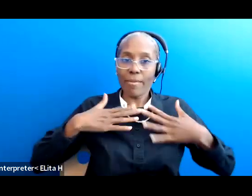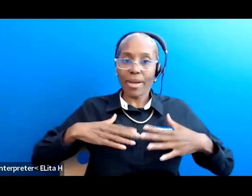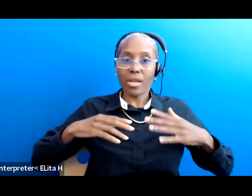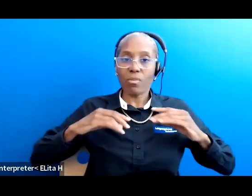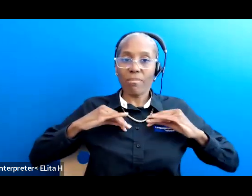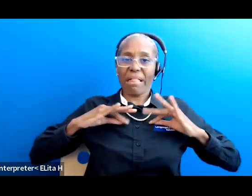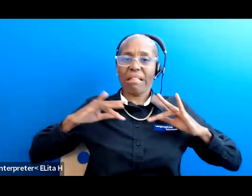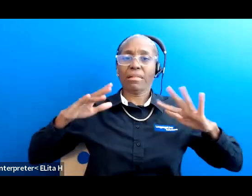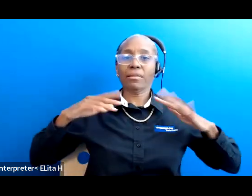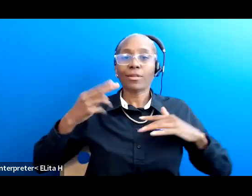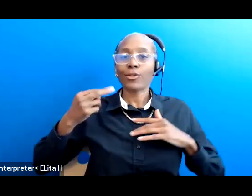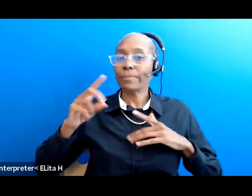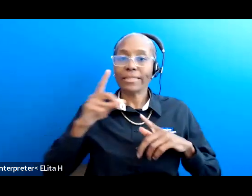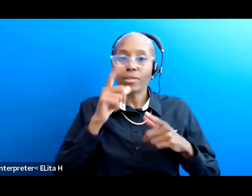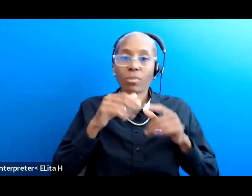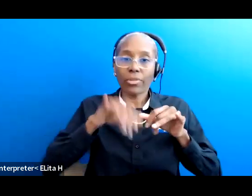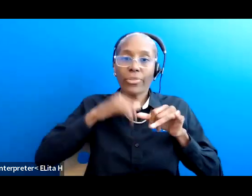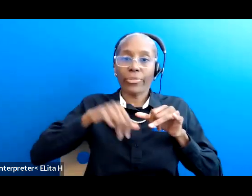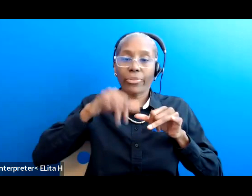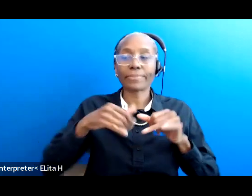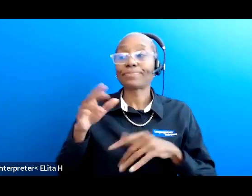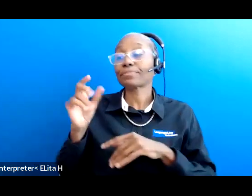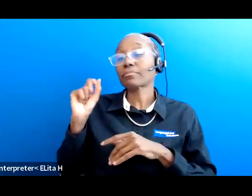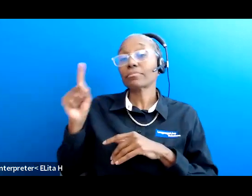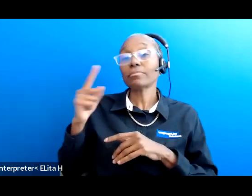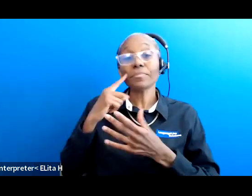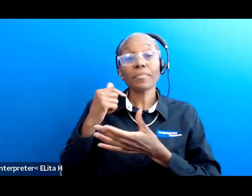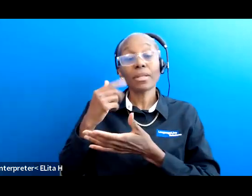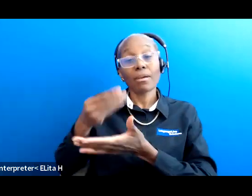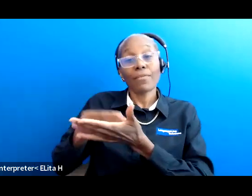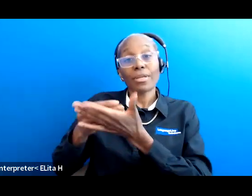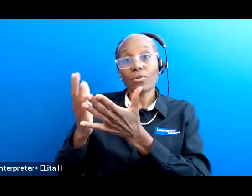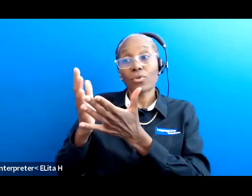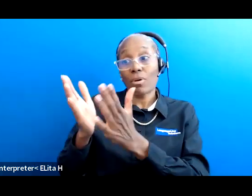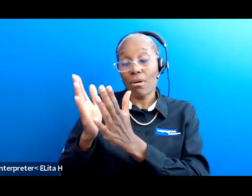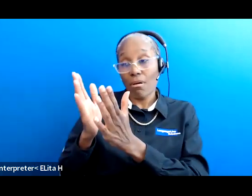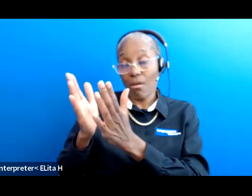you can ask for financial assistance with your electrical bill if you